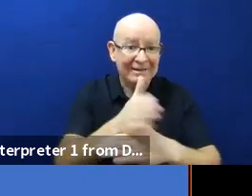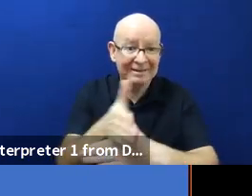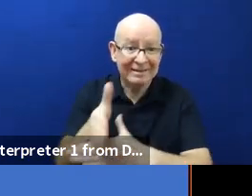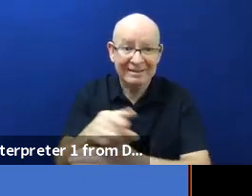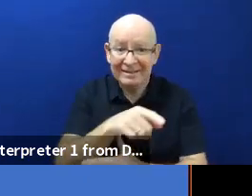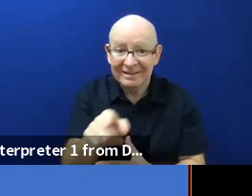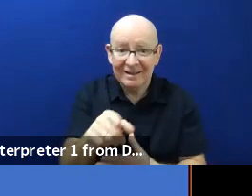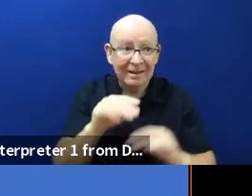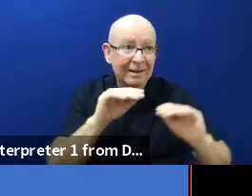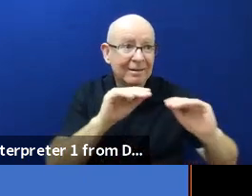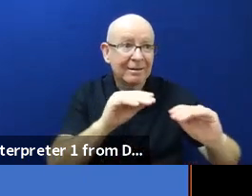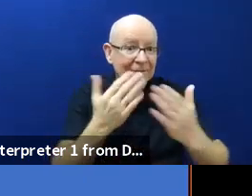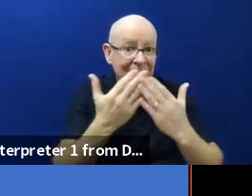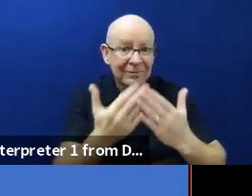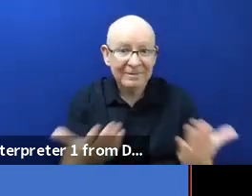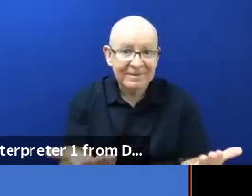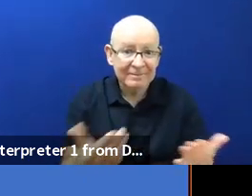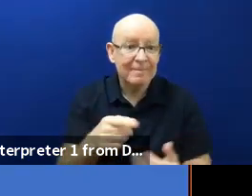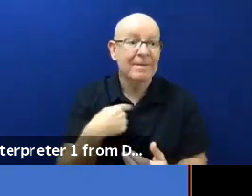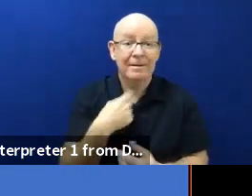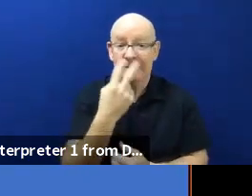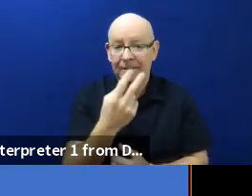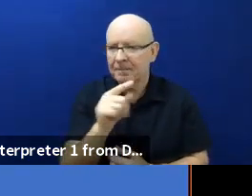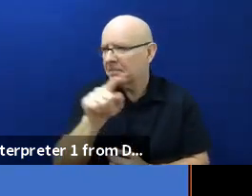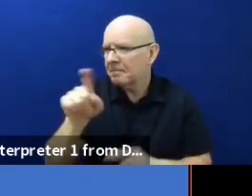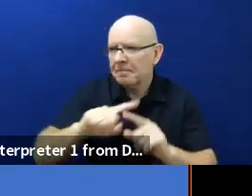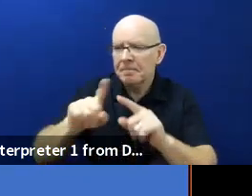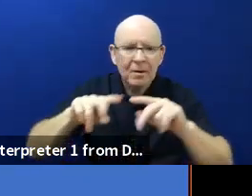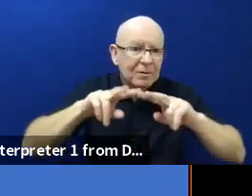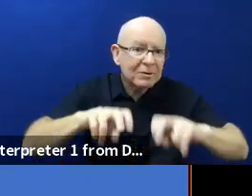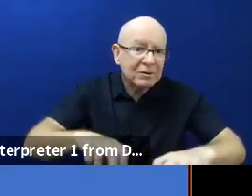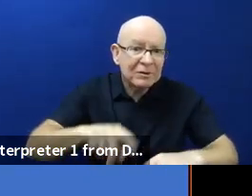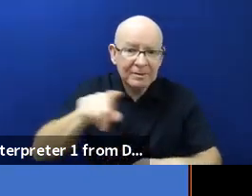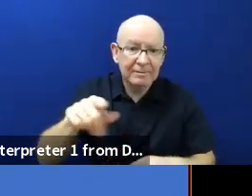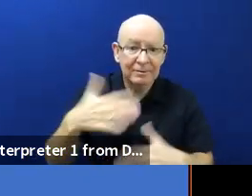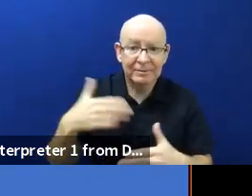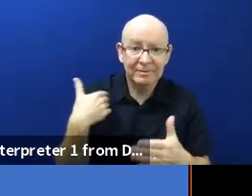how much would that cost. And actually, if we look the different group people with mental health,